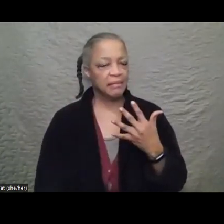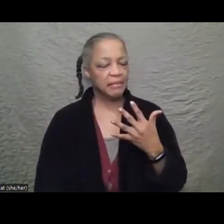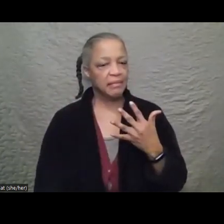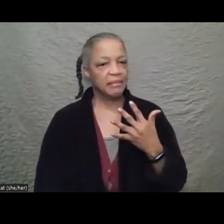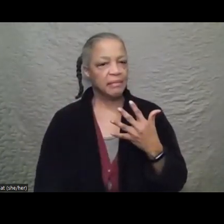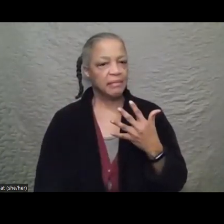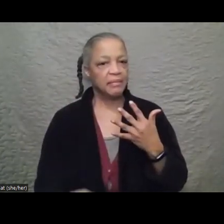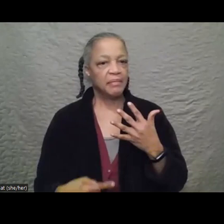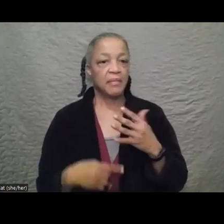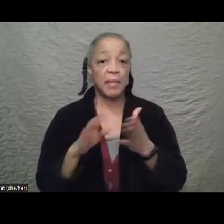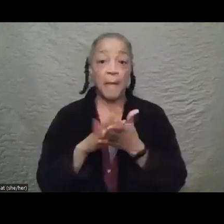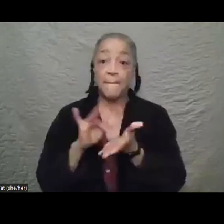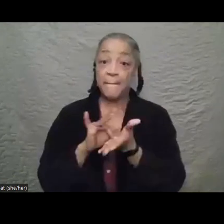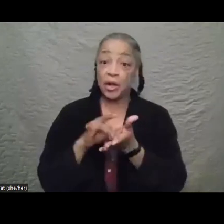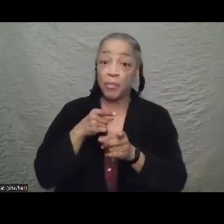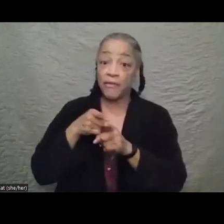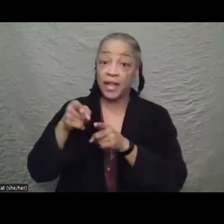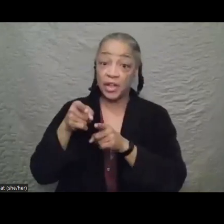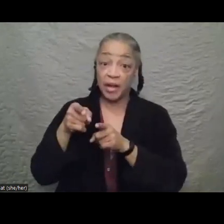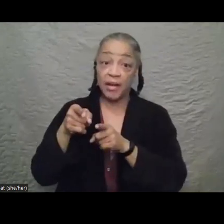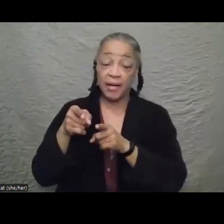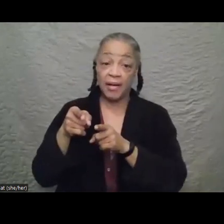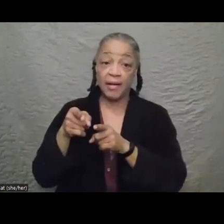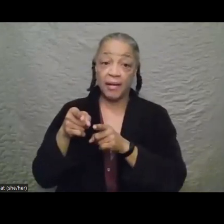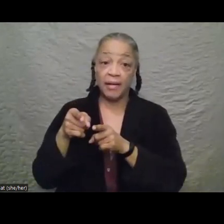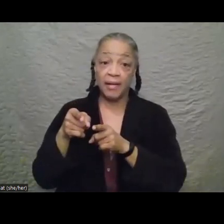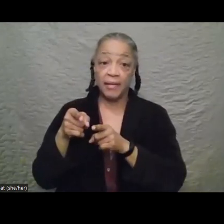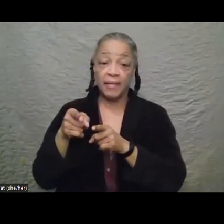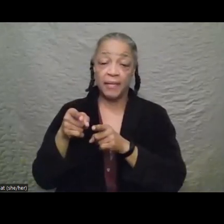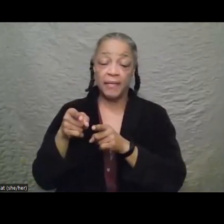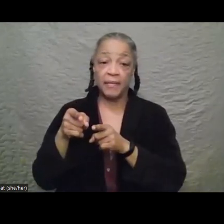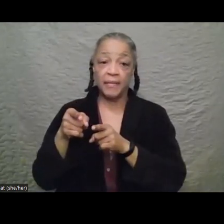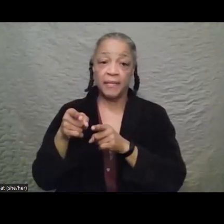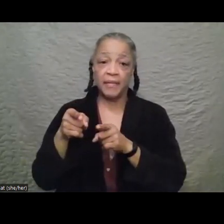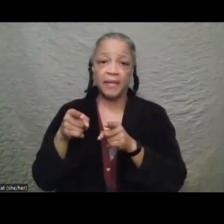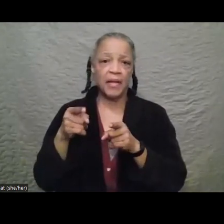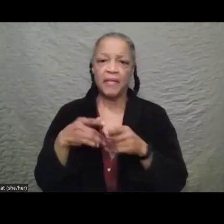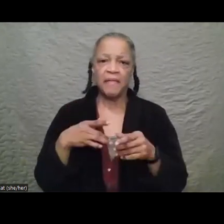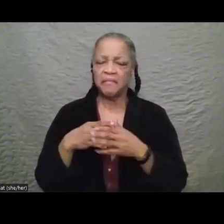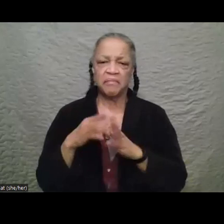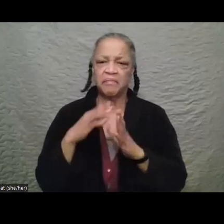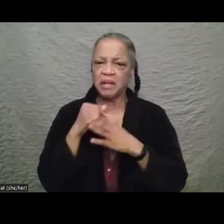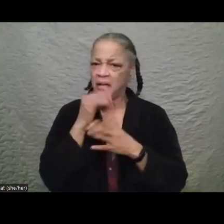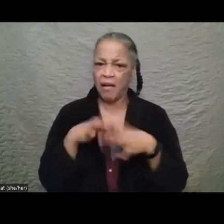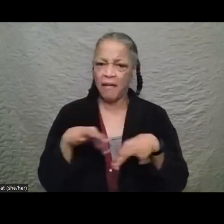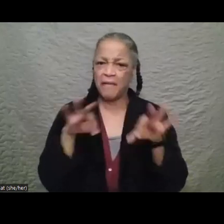Even in the medical profession, I was not a valuable member of society , which I already